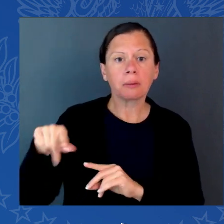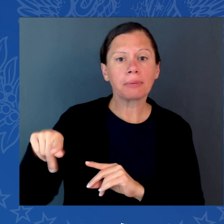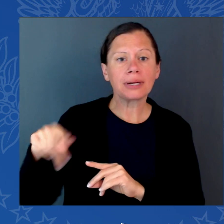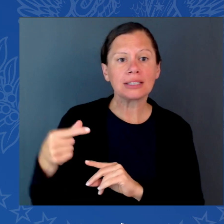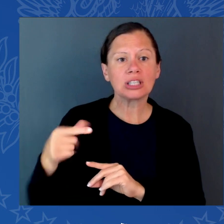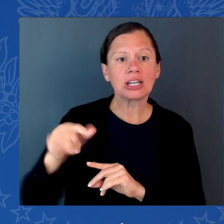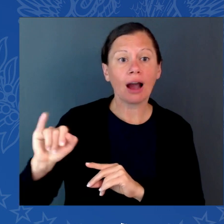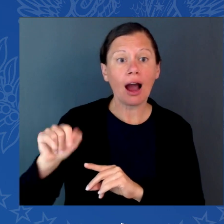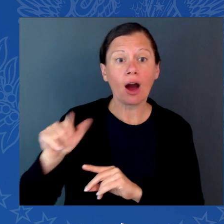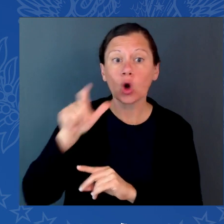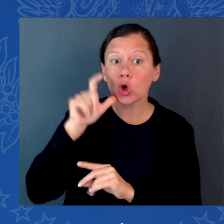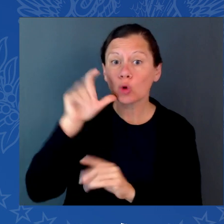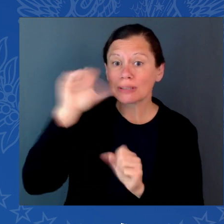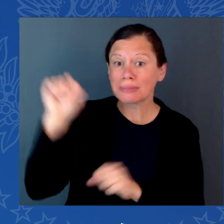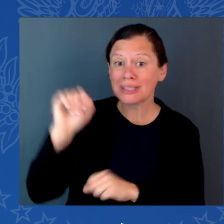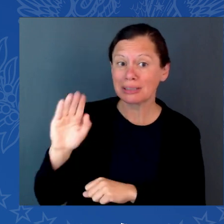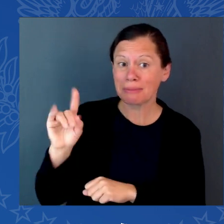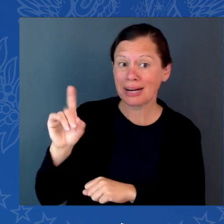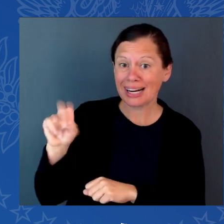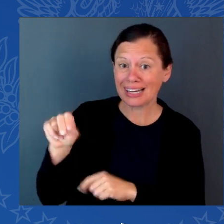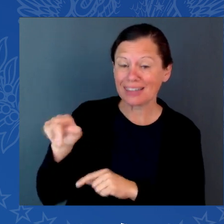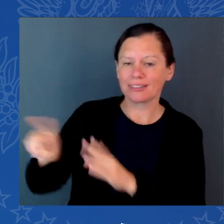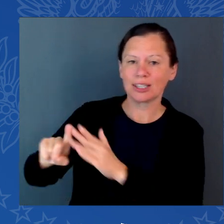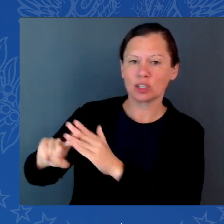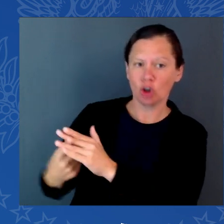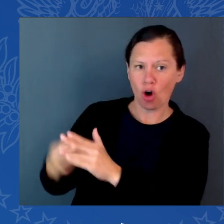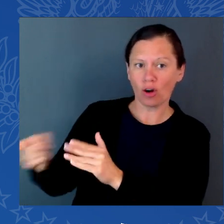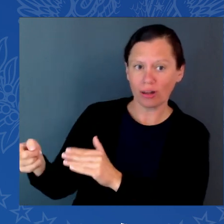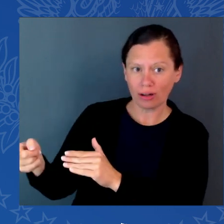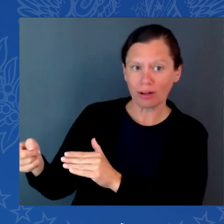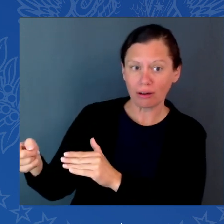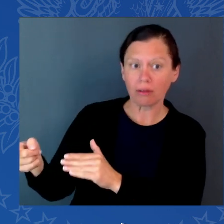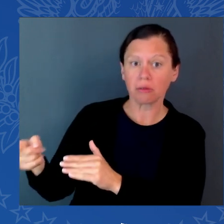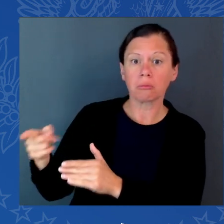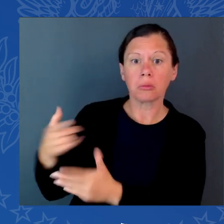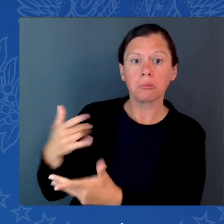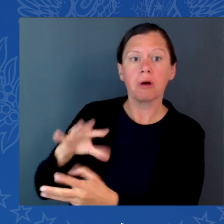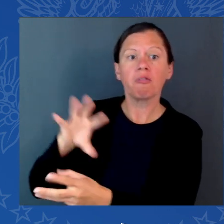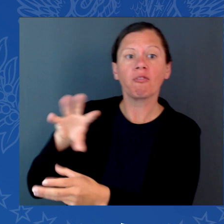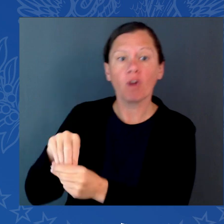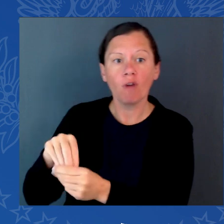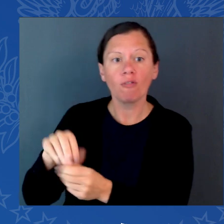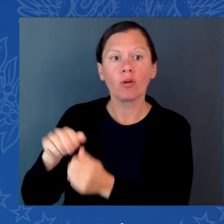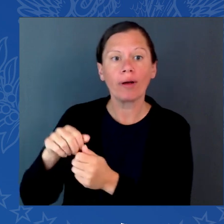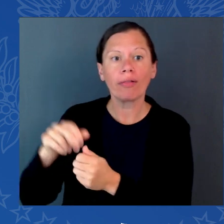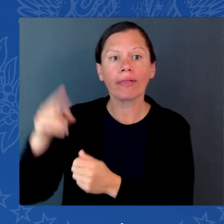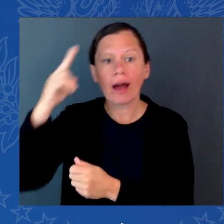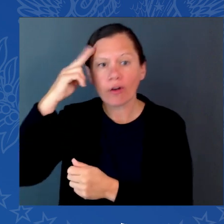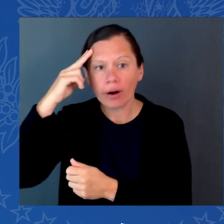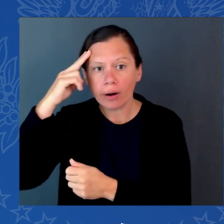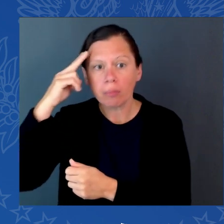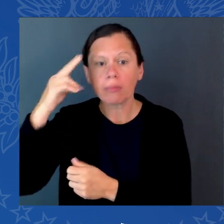with the participation of Saudi Arabia in $20 billion. We look forward to the integration of the initiative